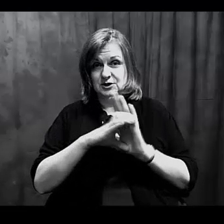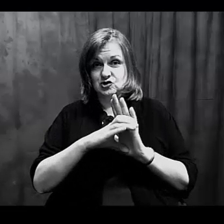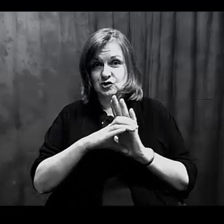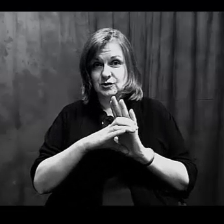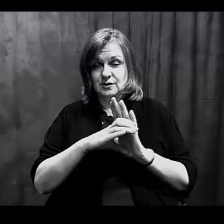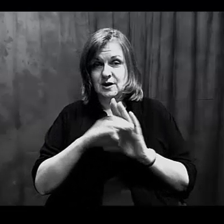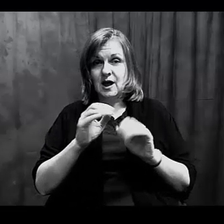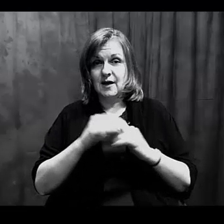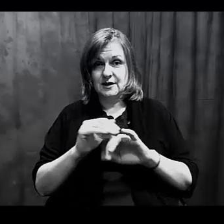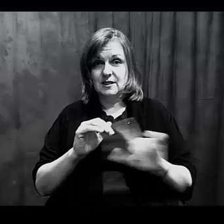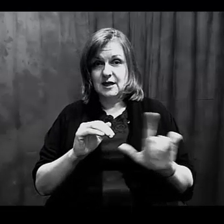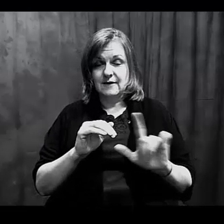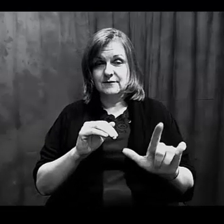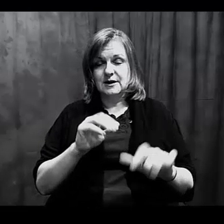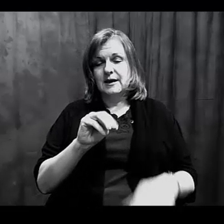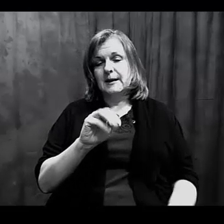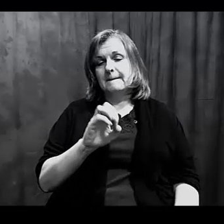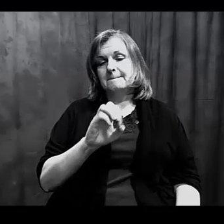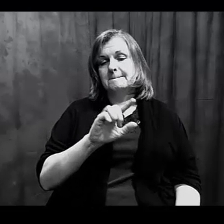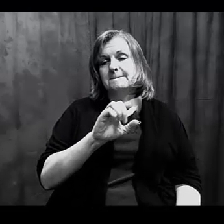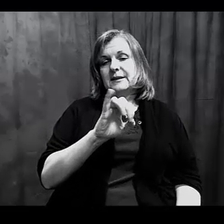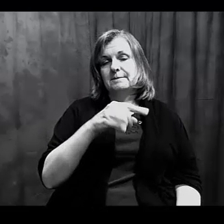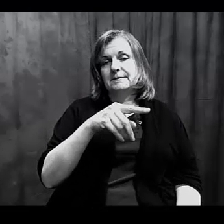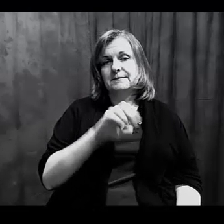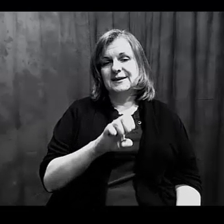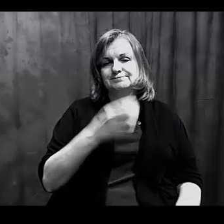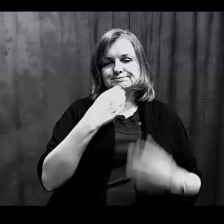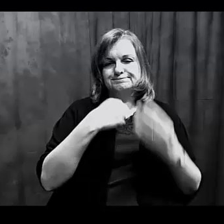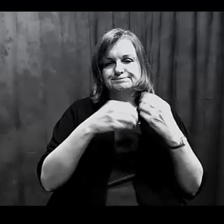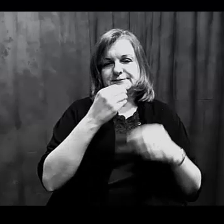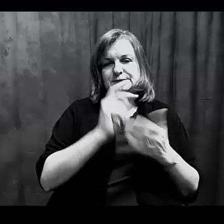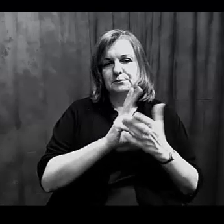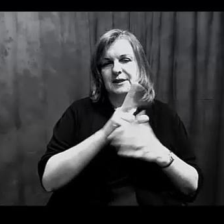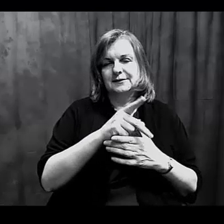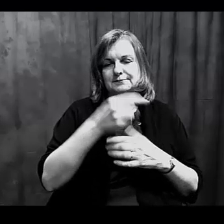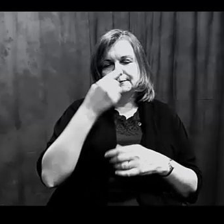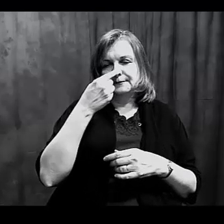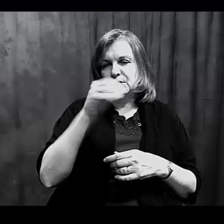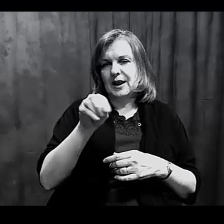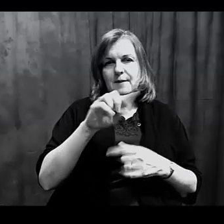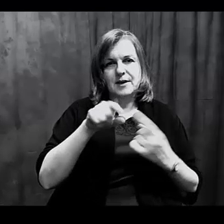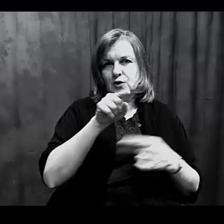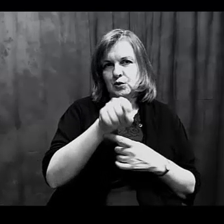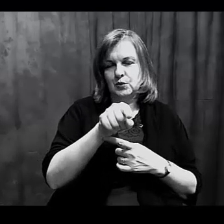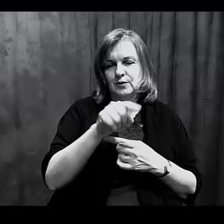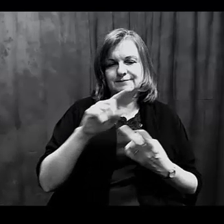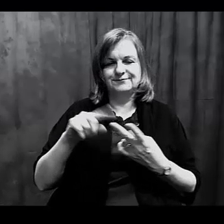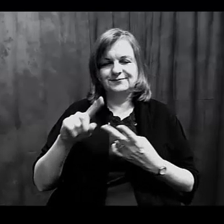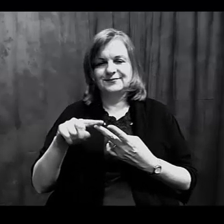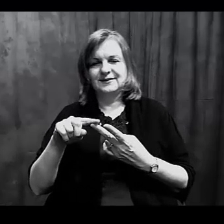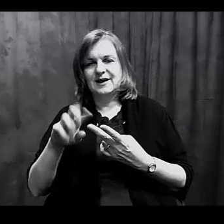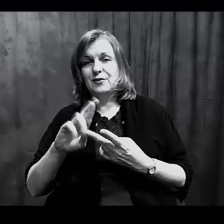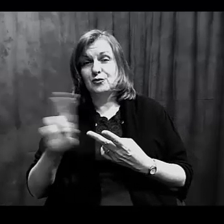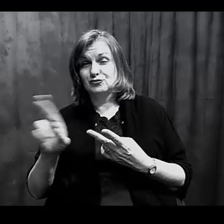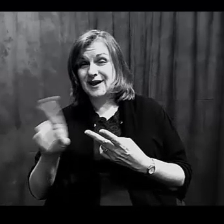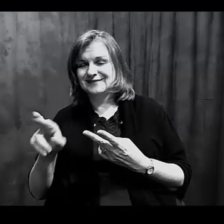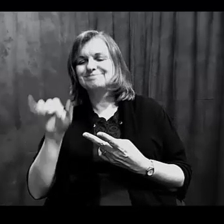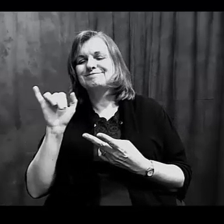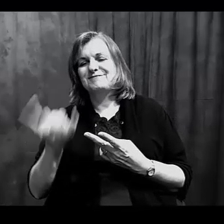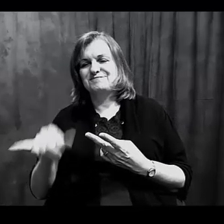as opposed to our centipede which are one pair of legs per segment